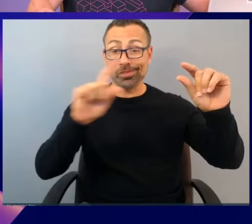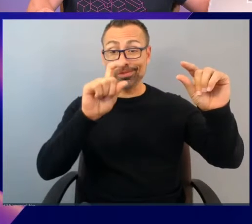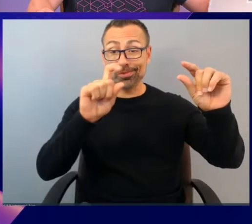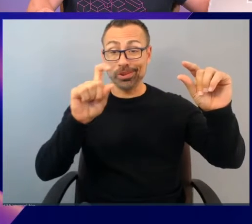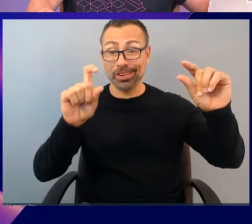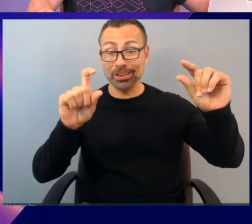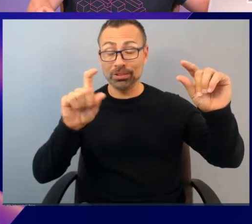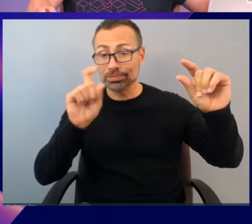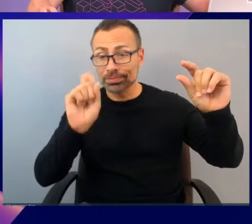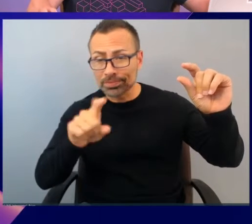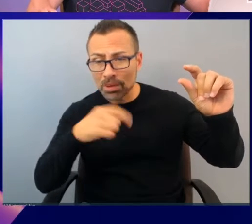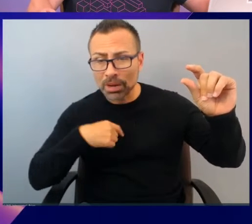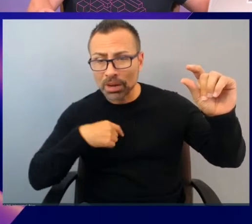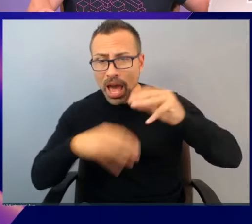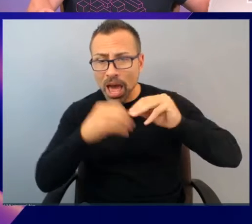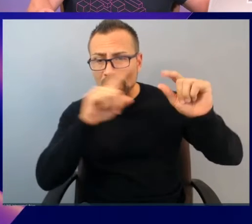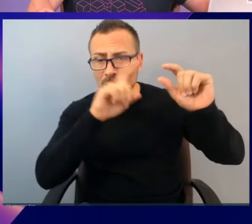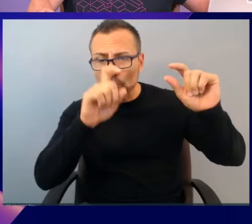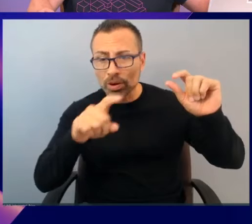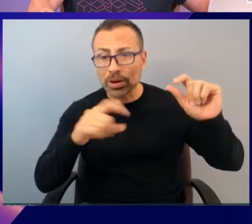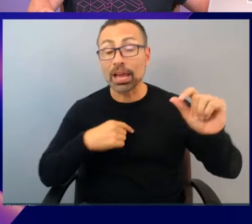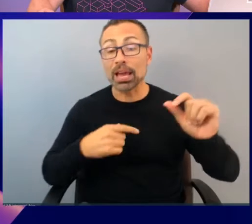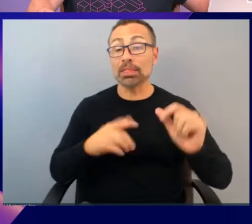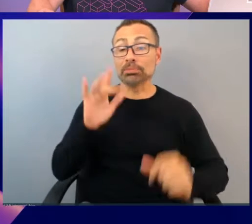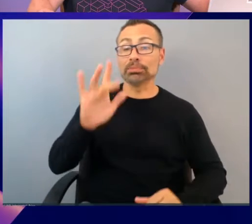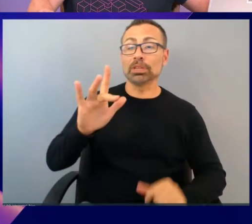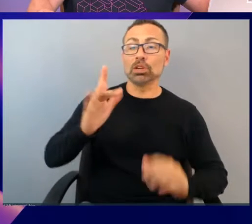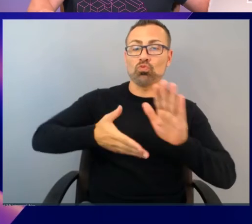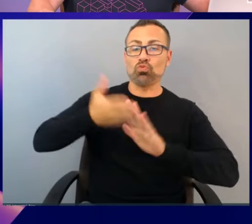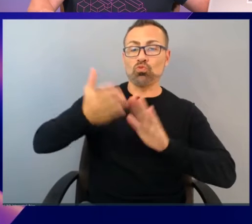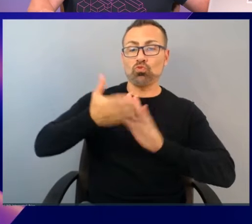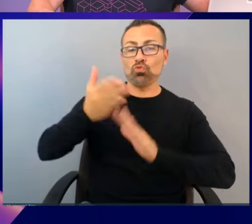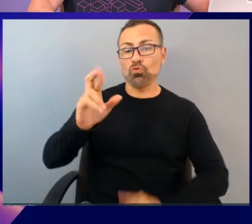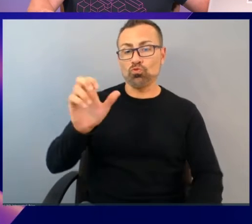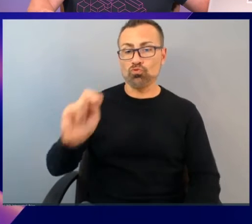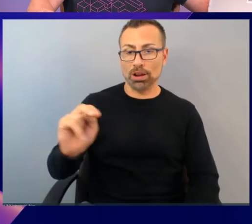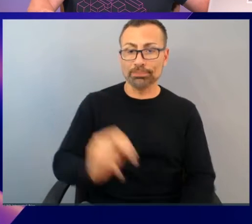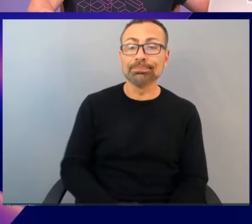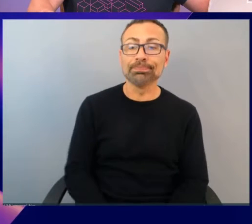and then hit run for that query. Okay.